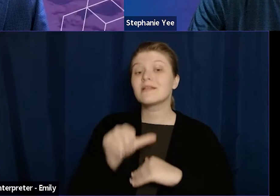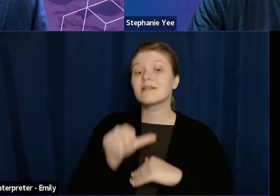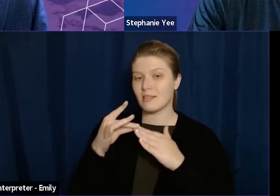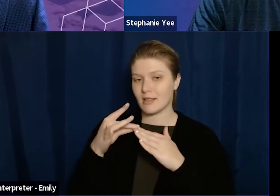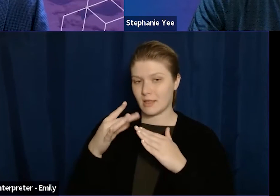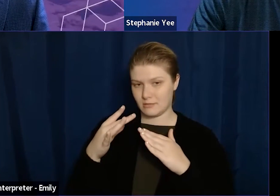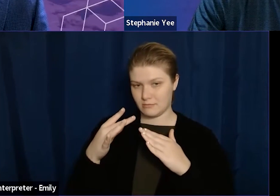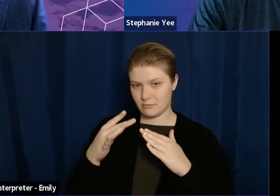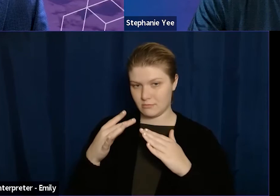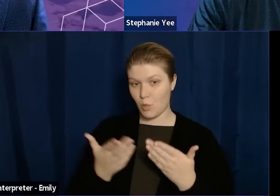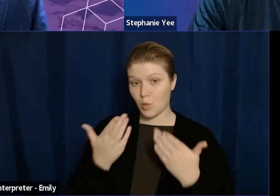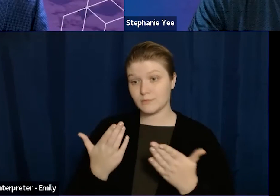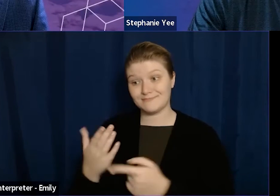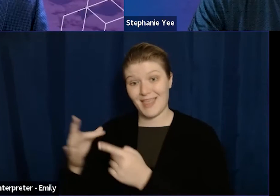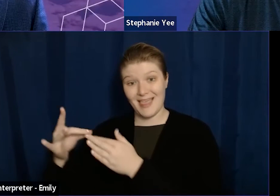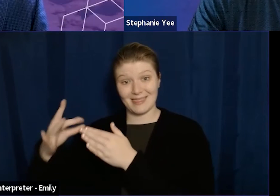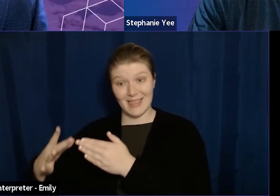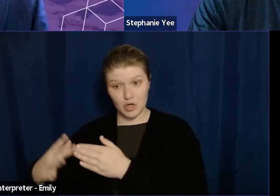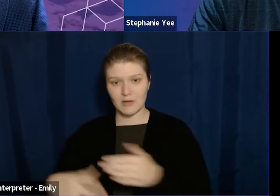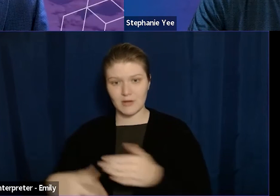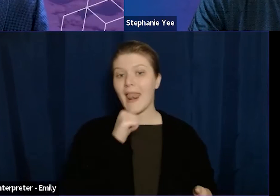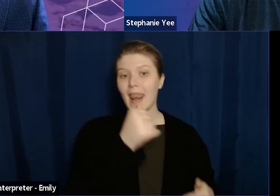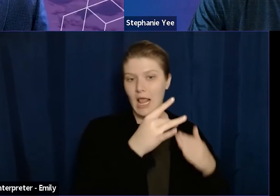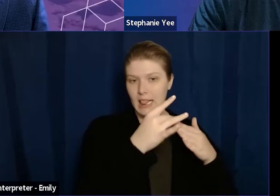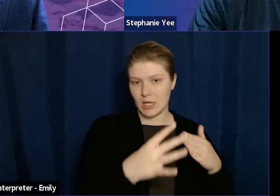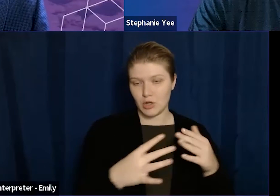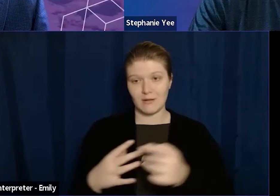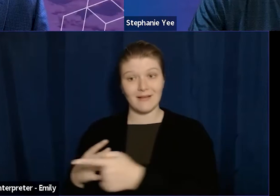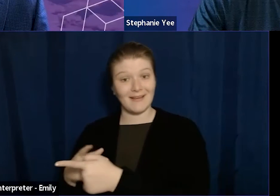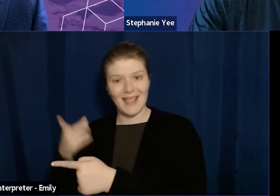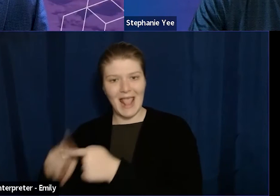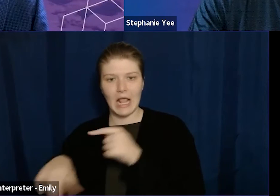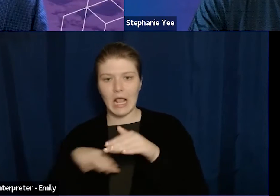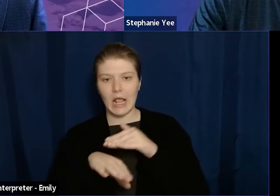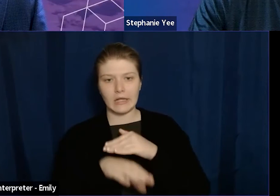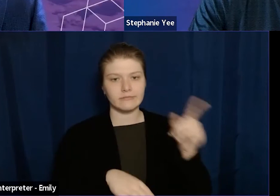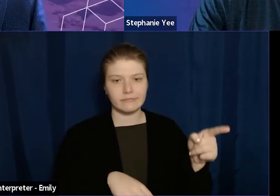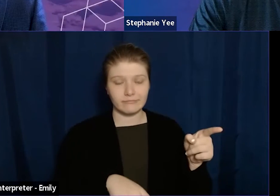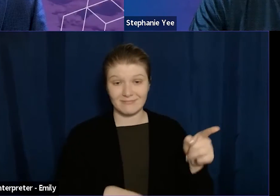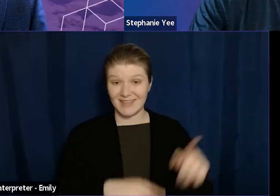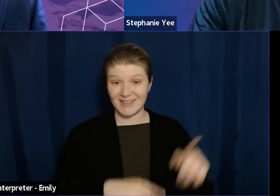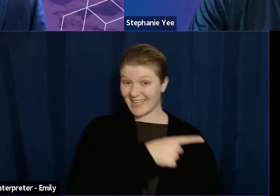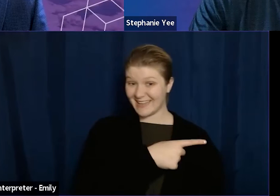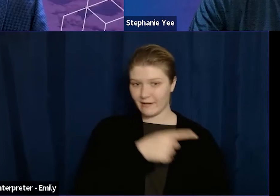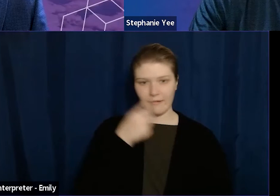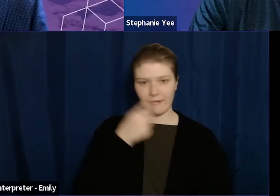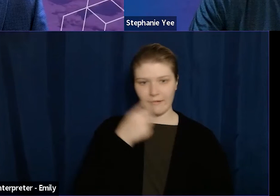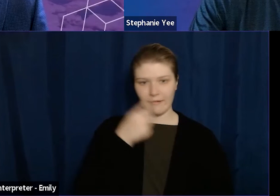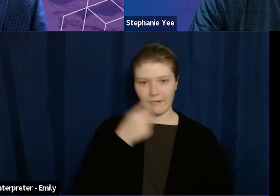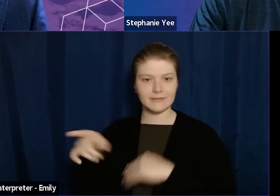And the non-leads cannot access the lead proposal on the collaborative -- on the collaboration.